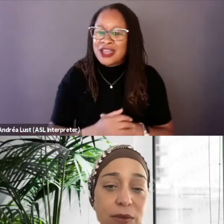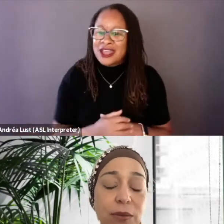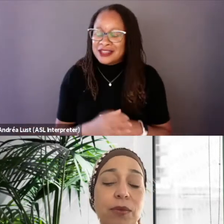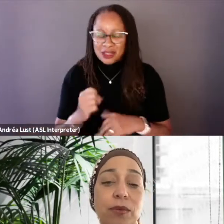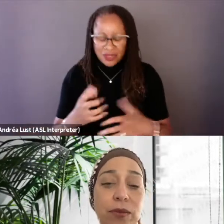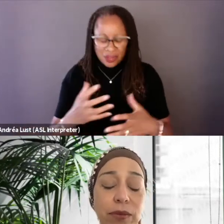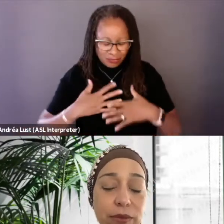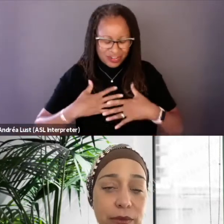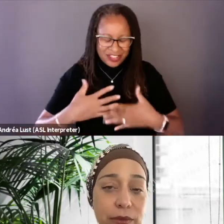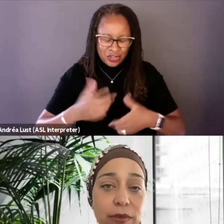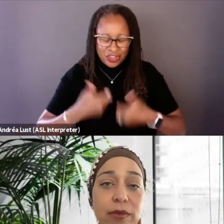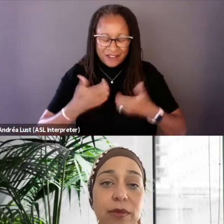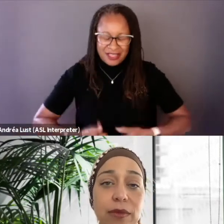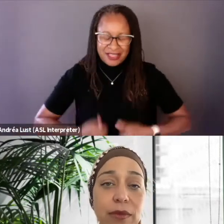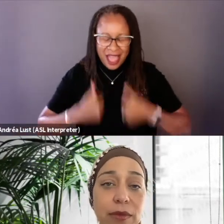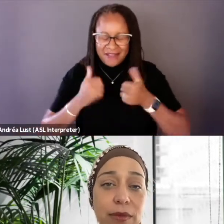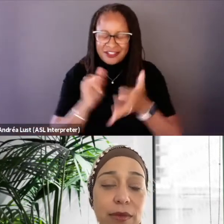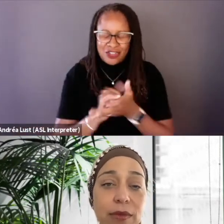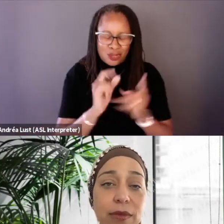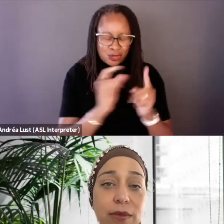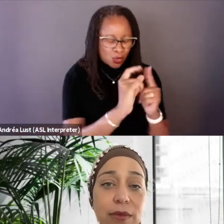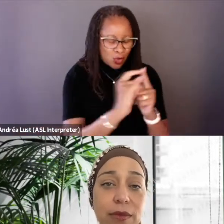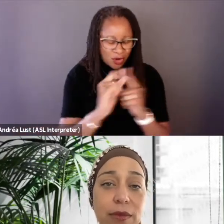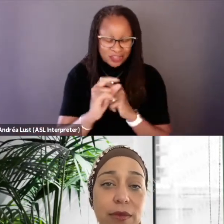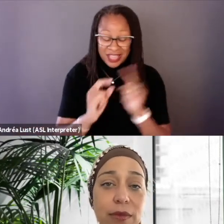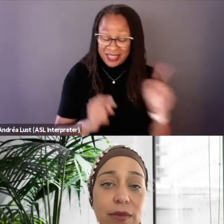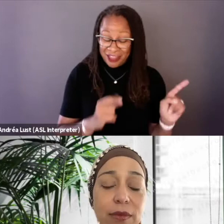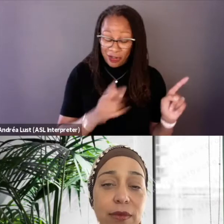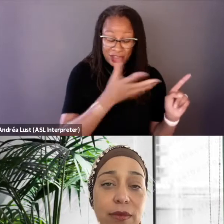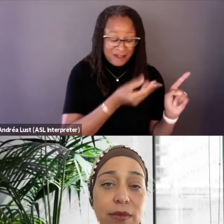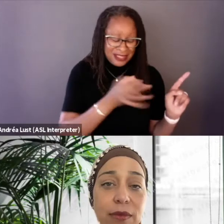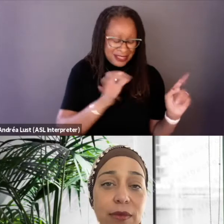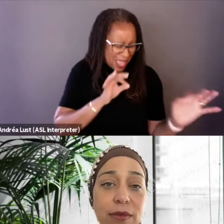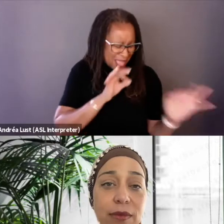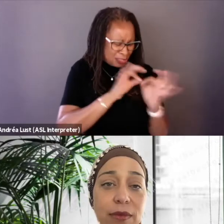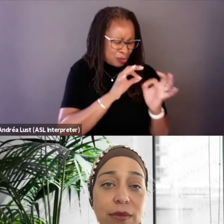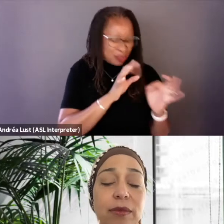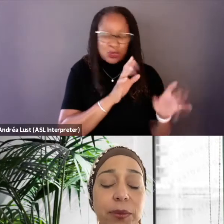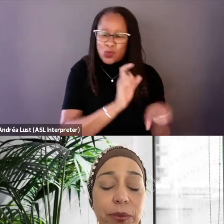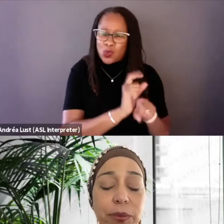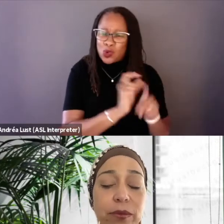and they're giving us the experts take on it. It's interesting to have that dynamic, you know.